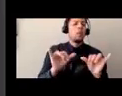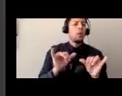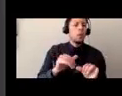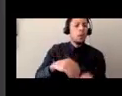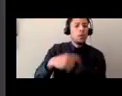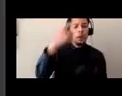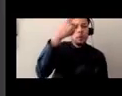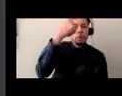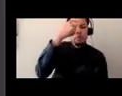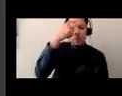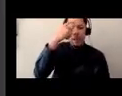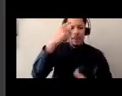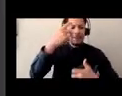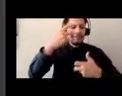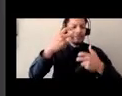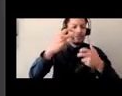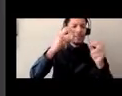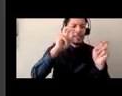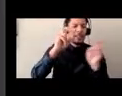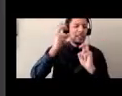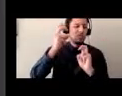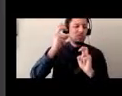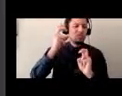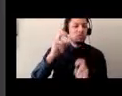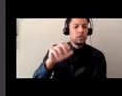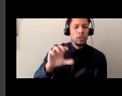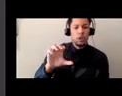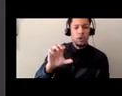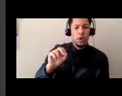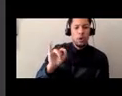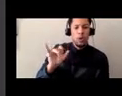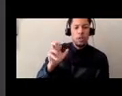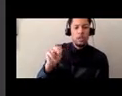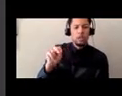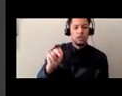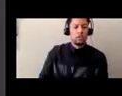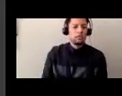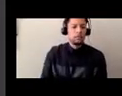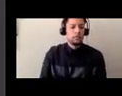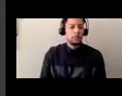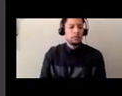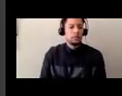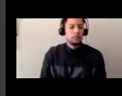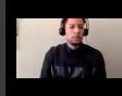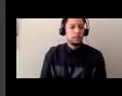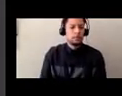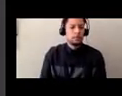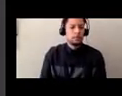Thank you. I'm trying to see who's in from the coalition.